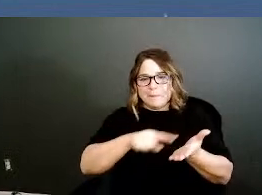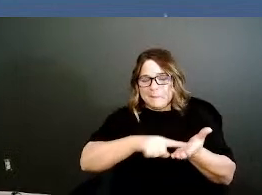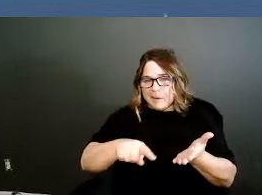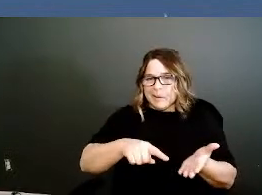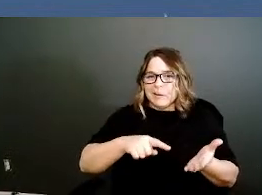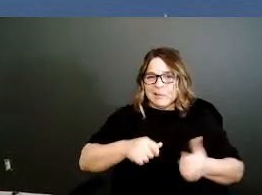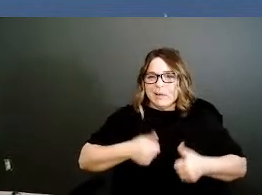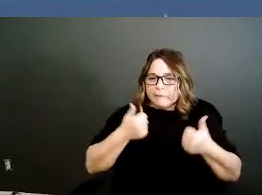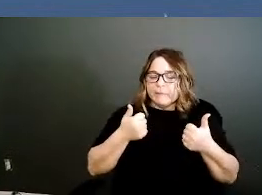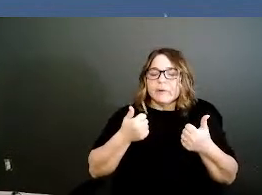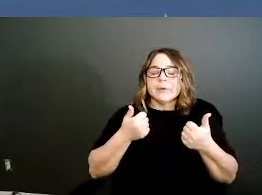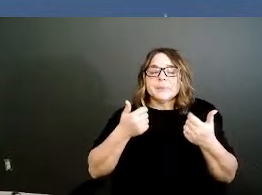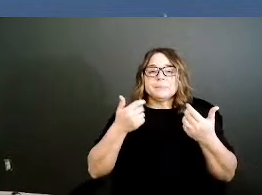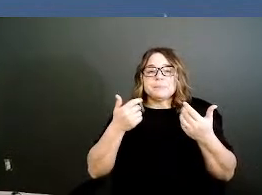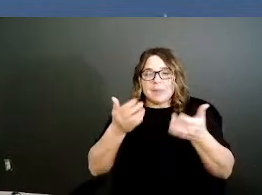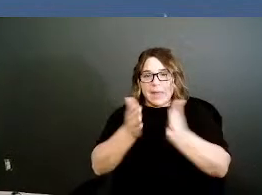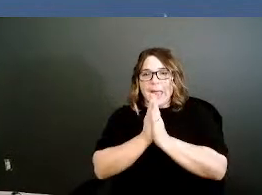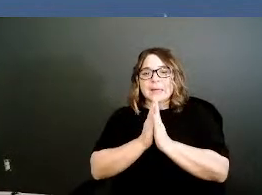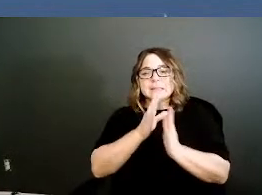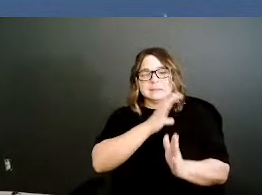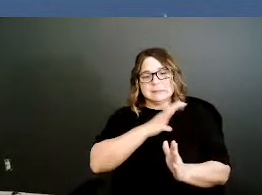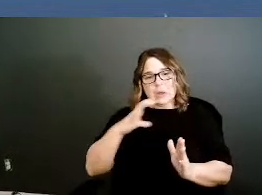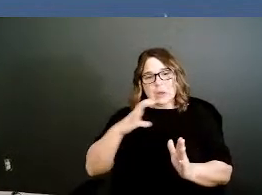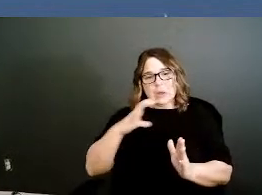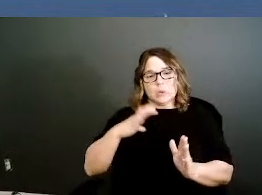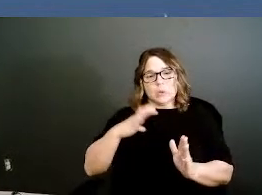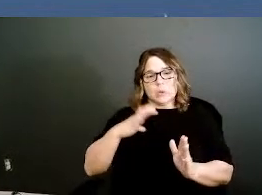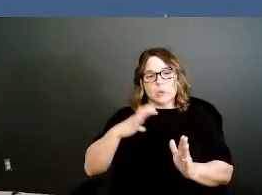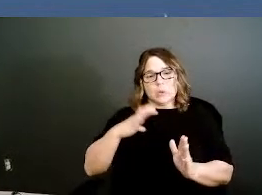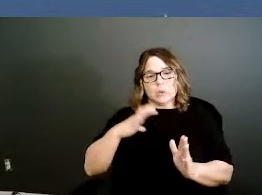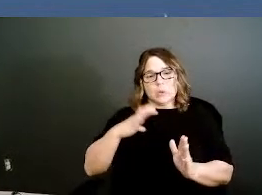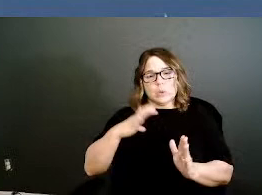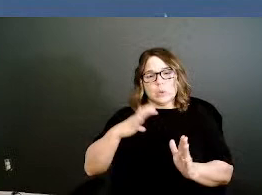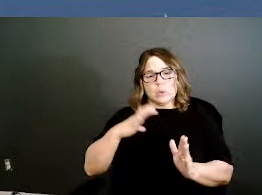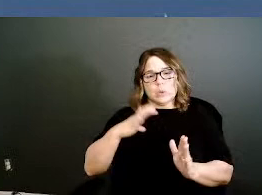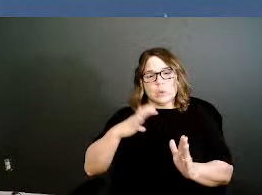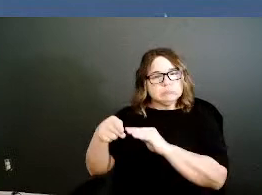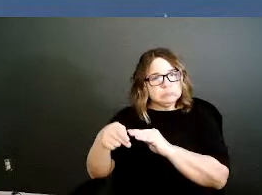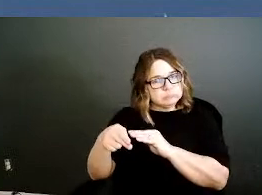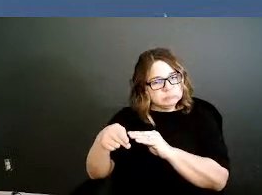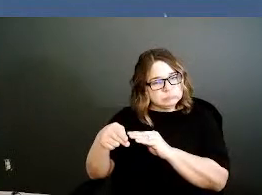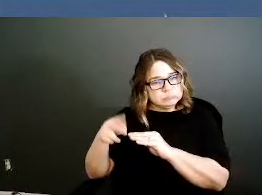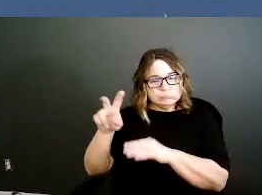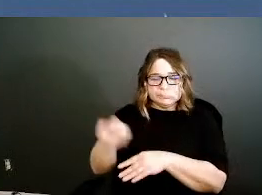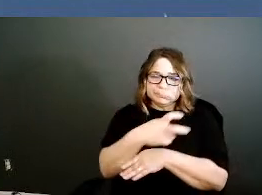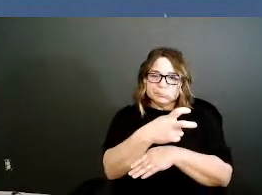REALLY NEED TO LOOK AT OUR CITIZENS AND PEOPLE OF COLOR AND WHAT WE TRULY NEED.